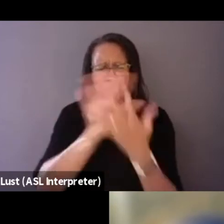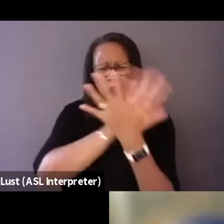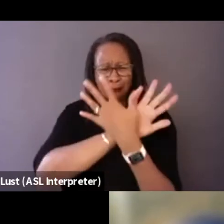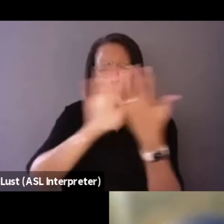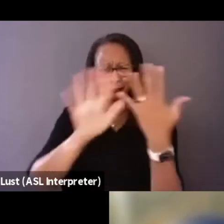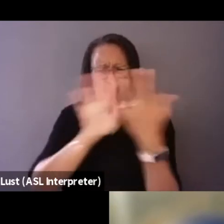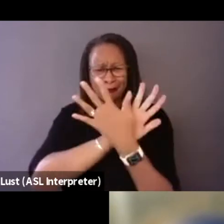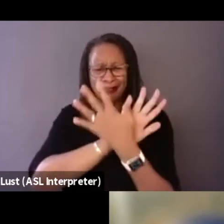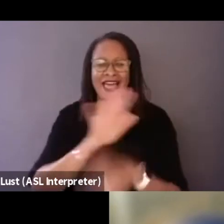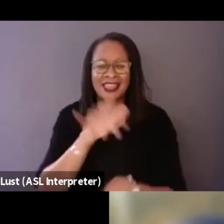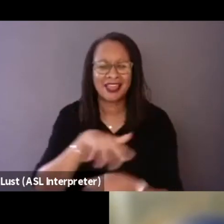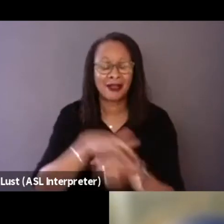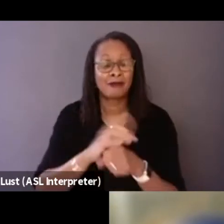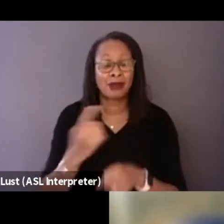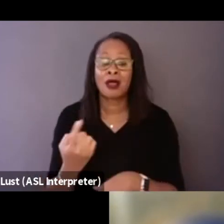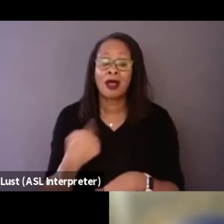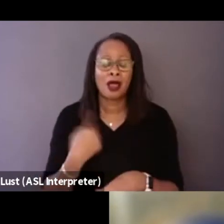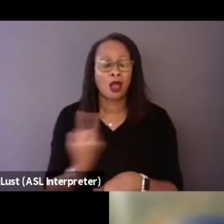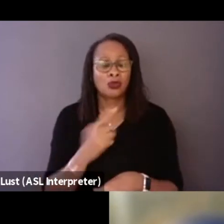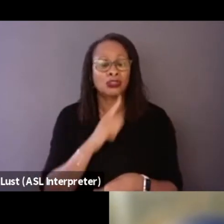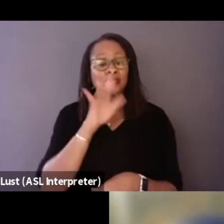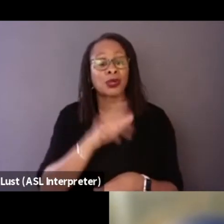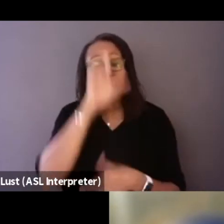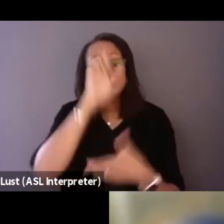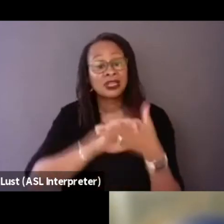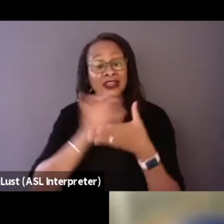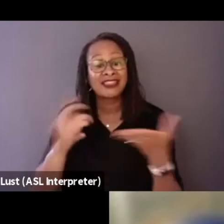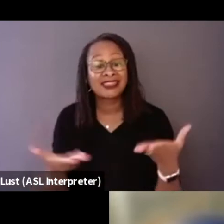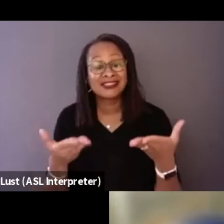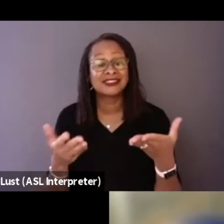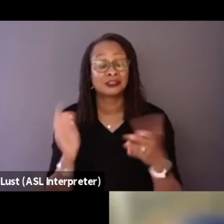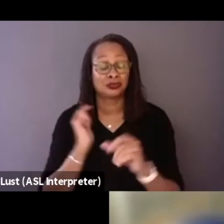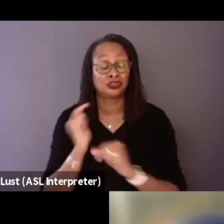But I always really believe that that this generation of students,